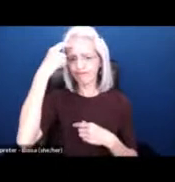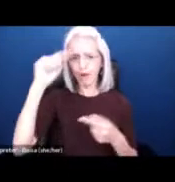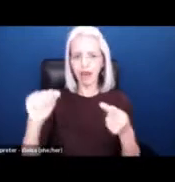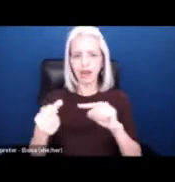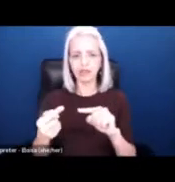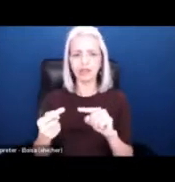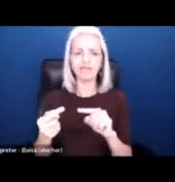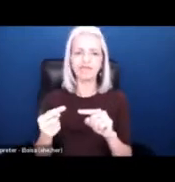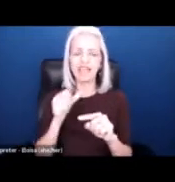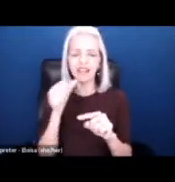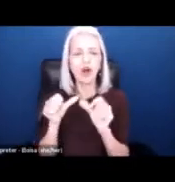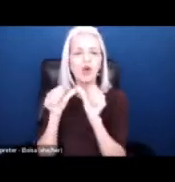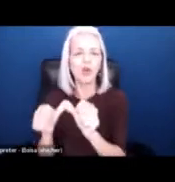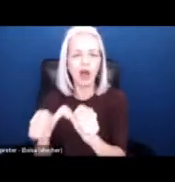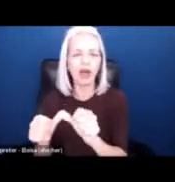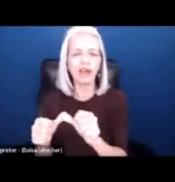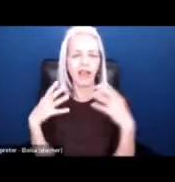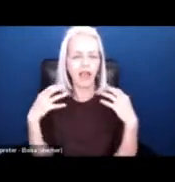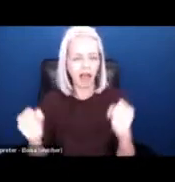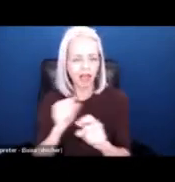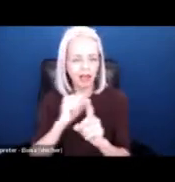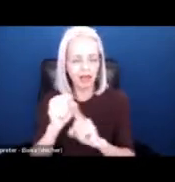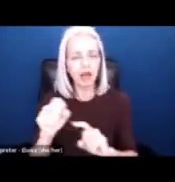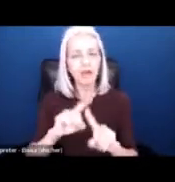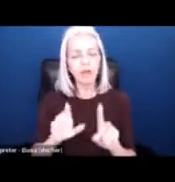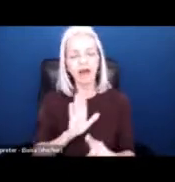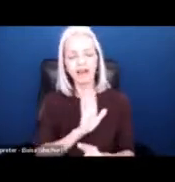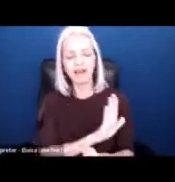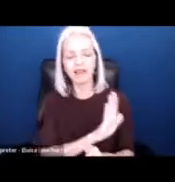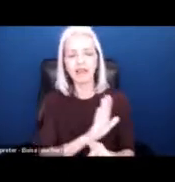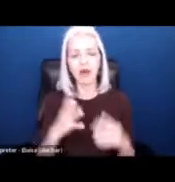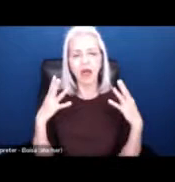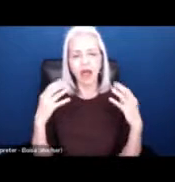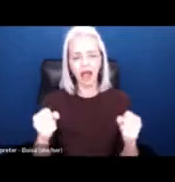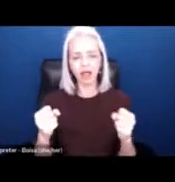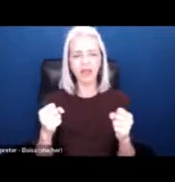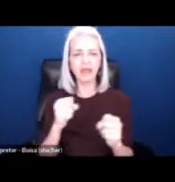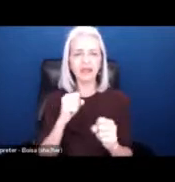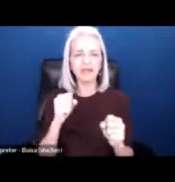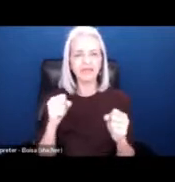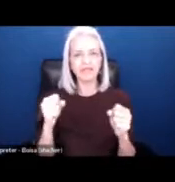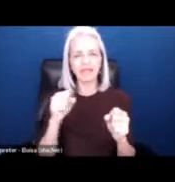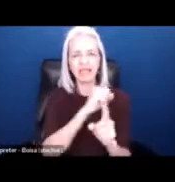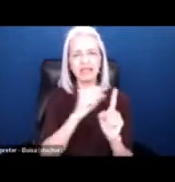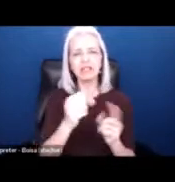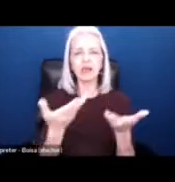condition. And so their health conditions may ebb and flow throughout their lifetime. But we're really working to help